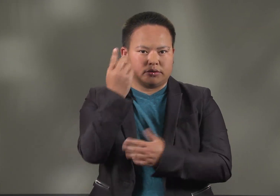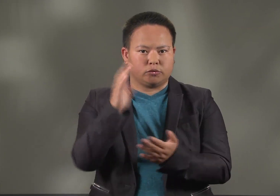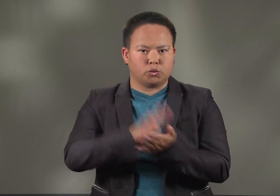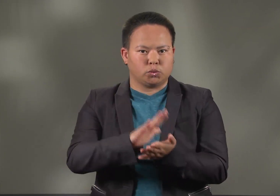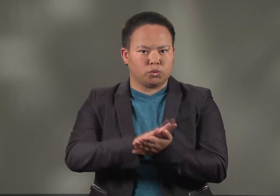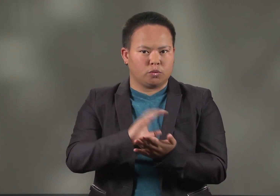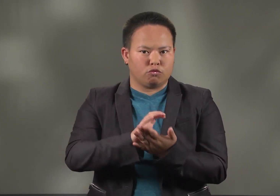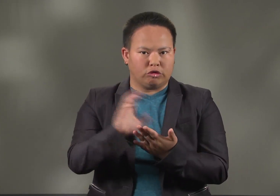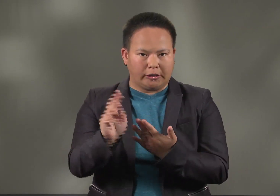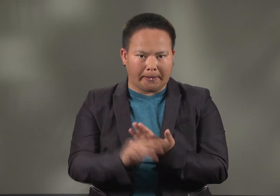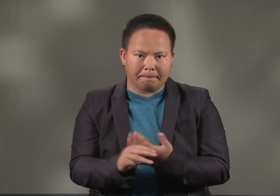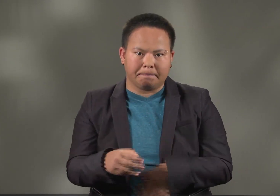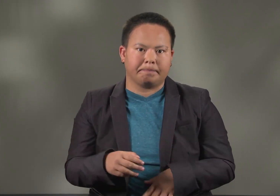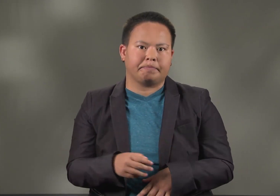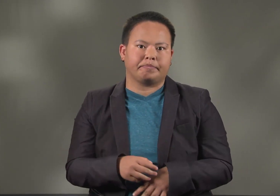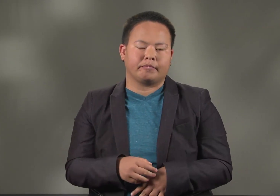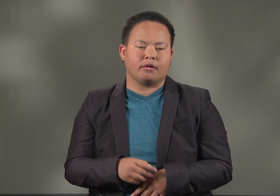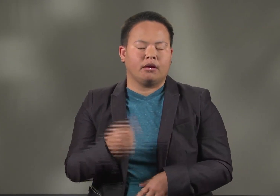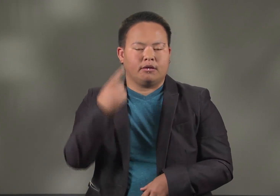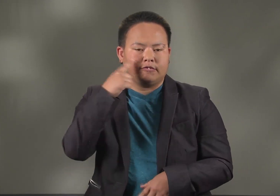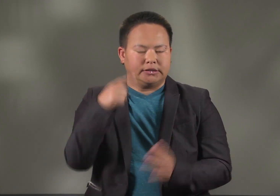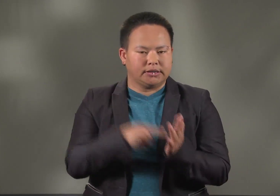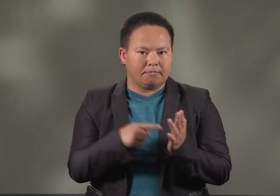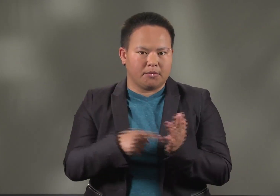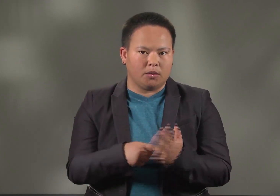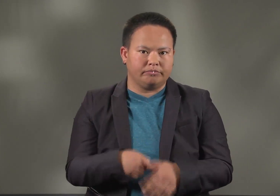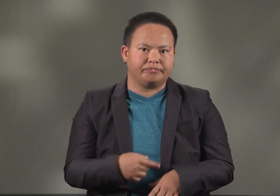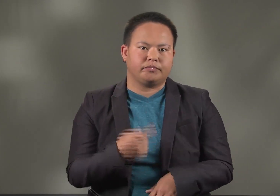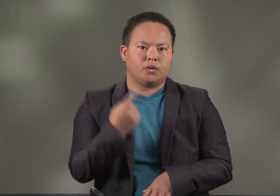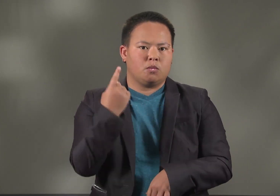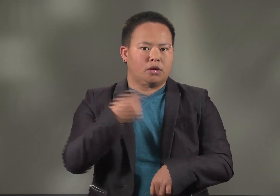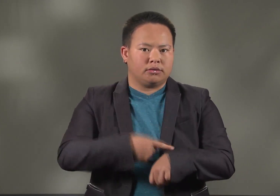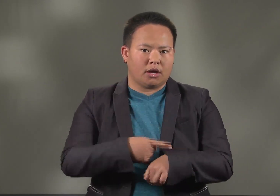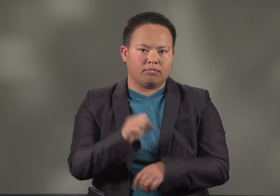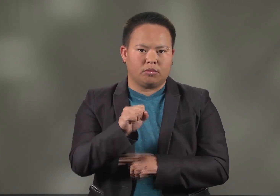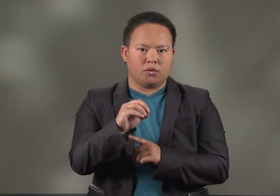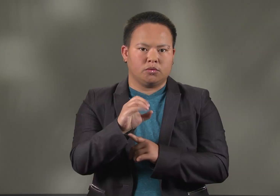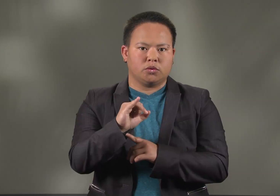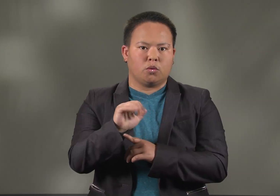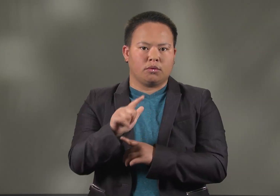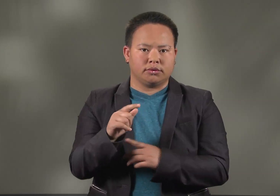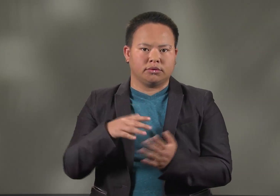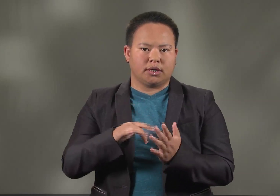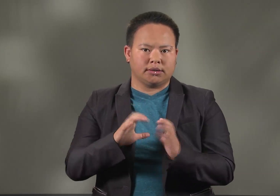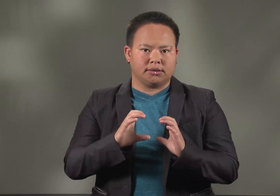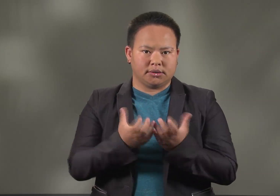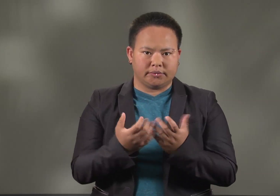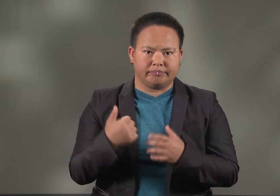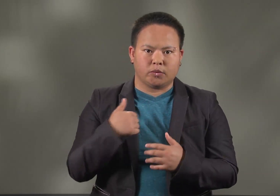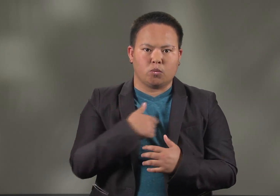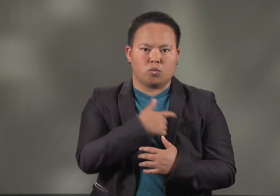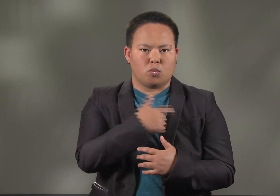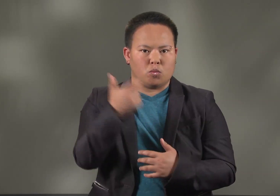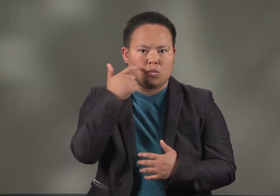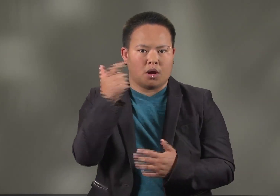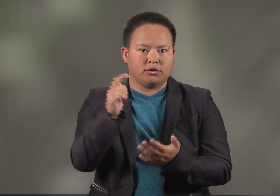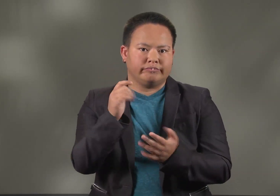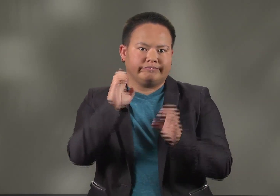In addition, I struggled with the nuances in the academic curriculum I was learning. For example, one time in social studies class